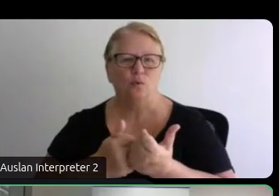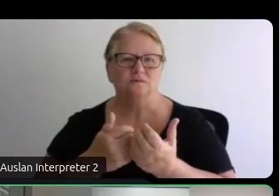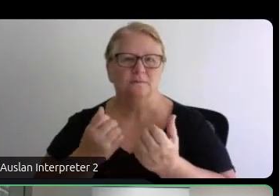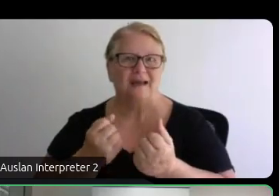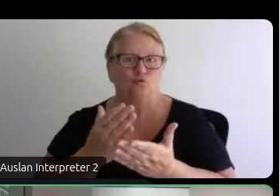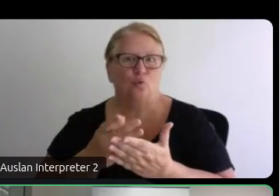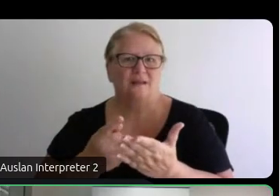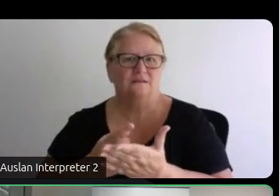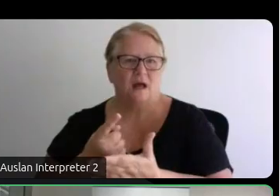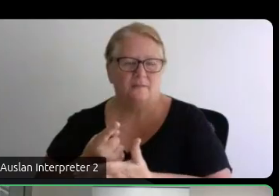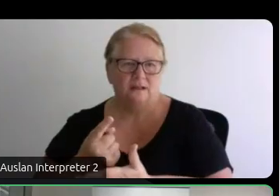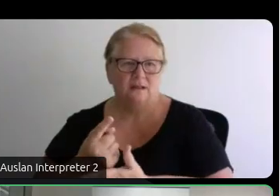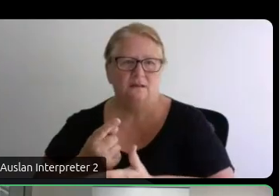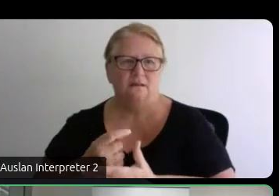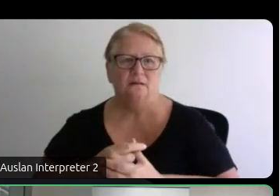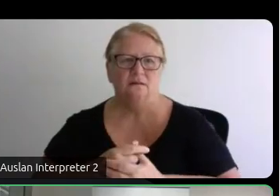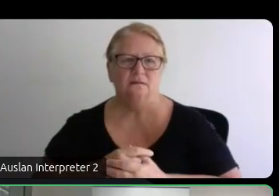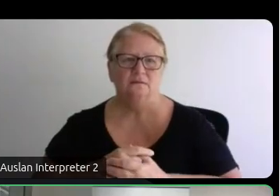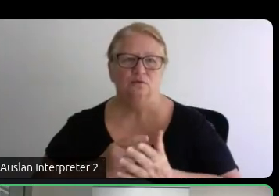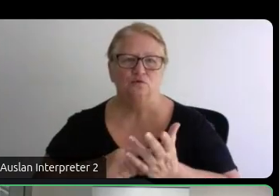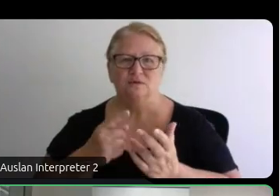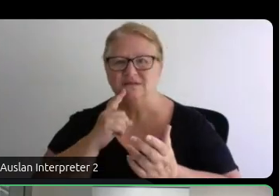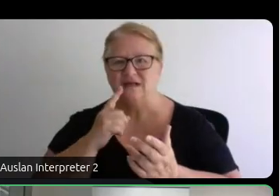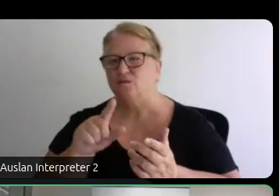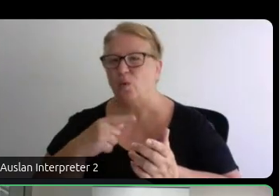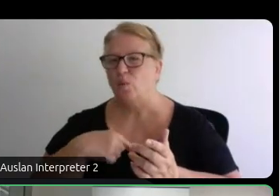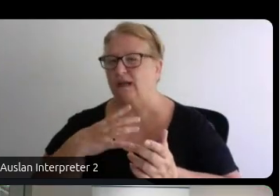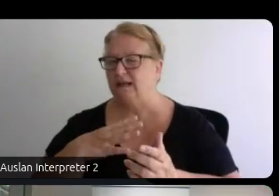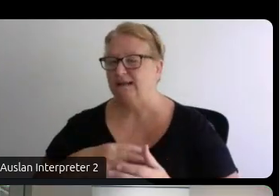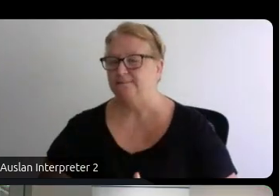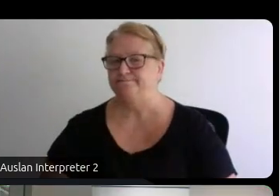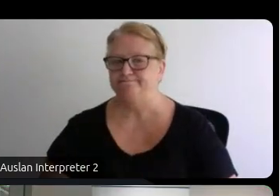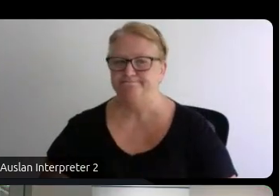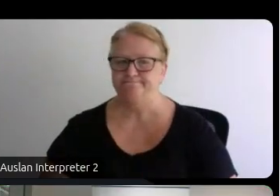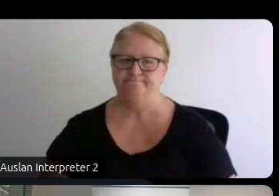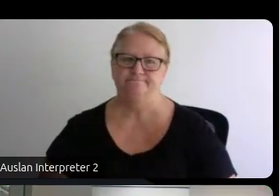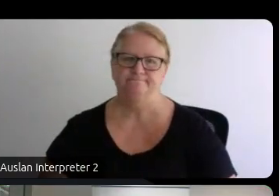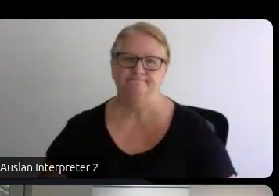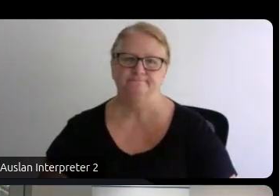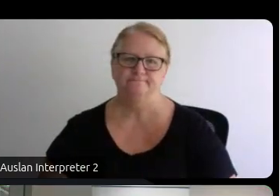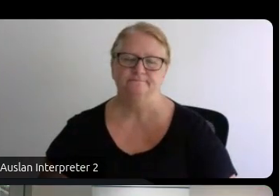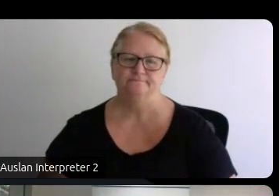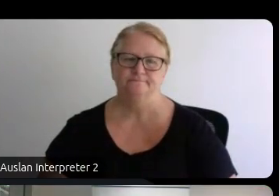is why that um is needed in terms of support coordination. Okay we'll hold questions there.